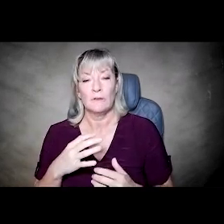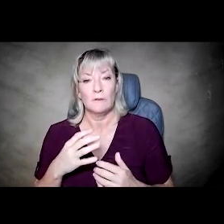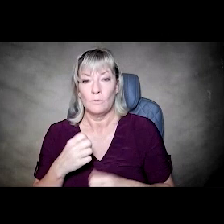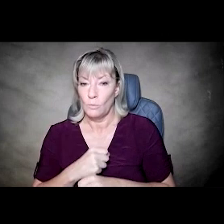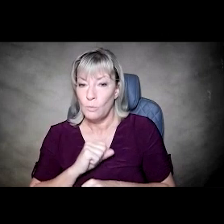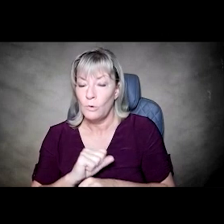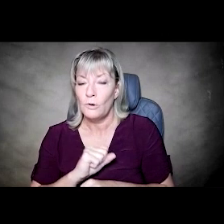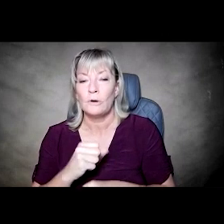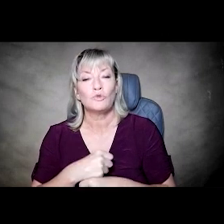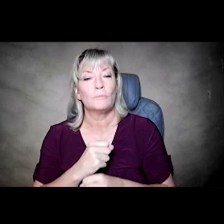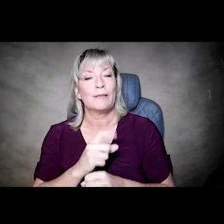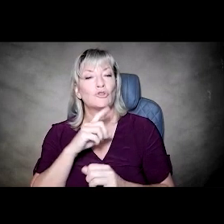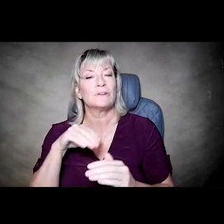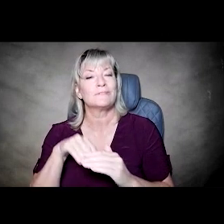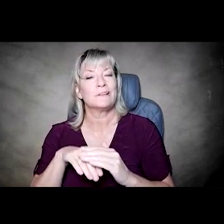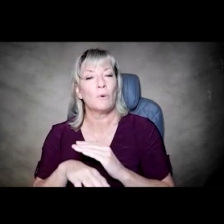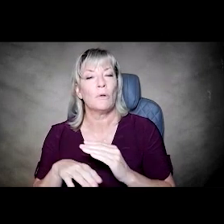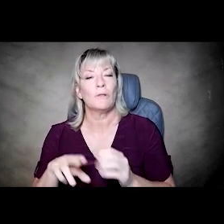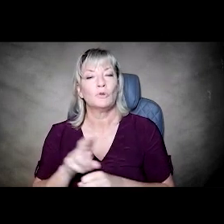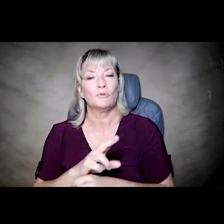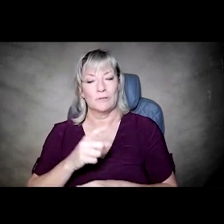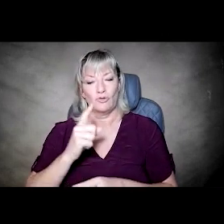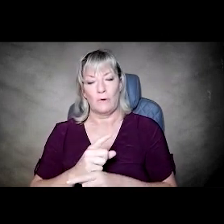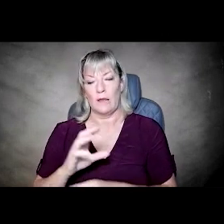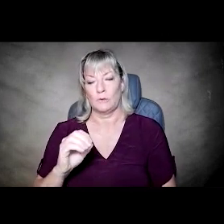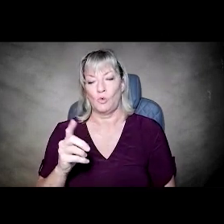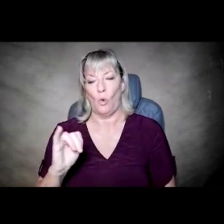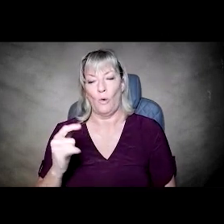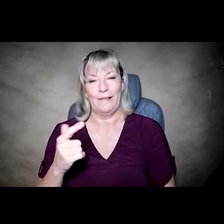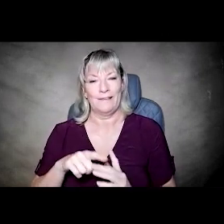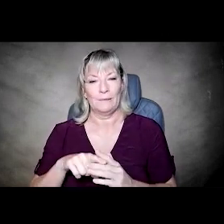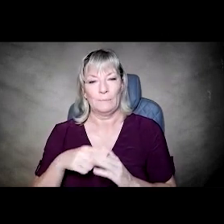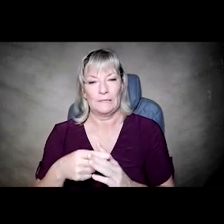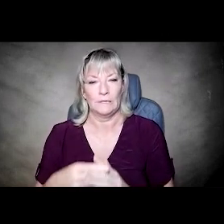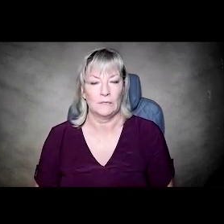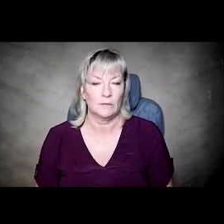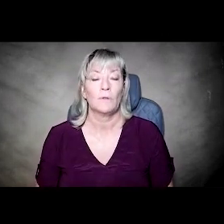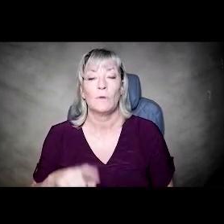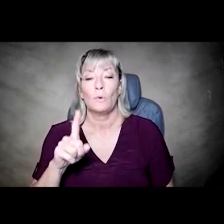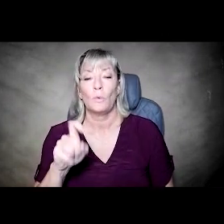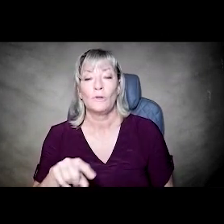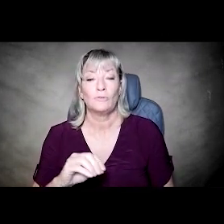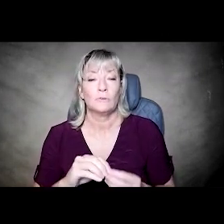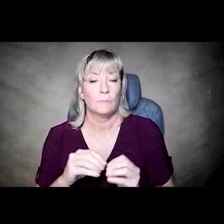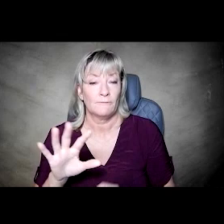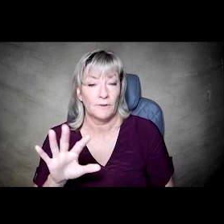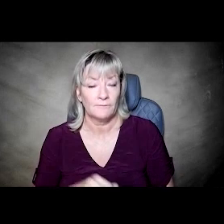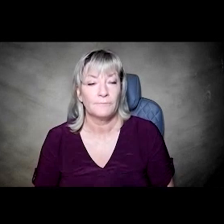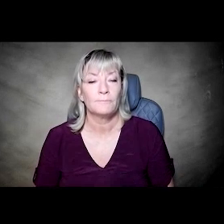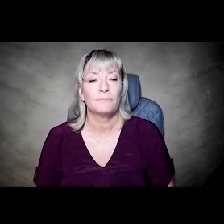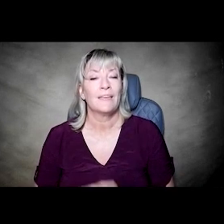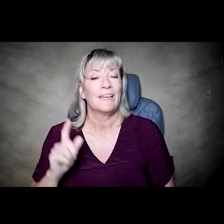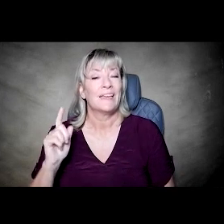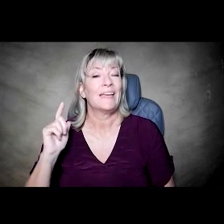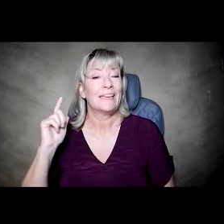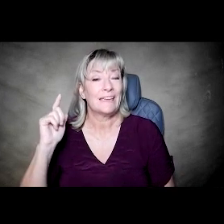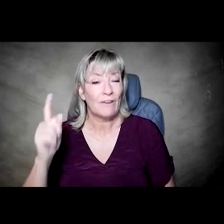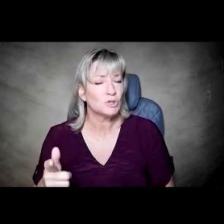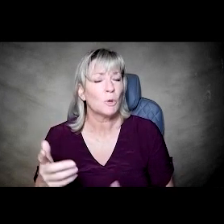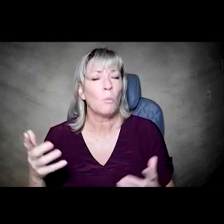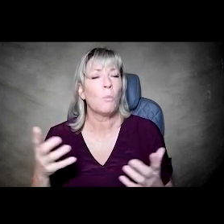accessibility by using correct coding upfront. [Rachel] Question 5: Eventually, what will